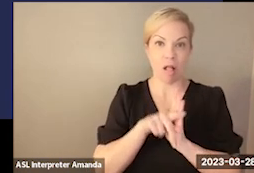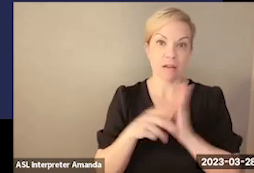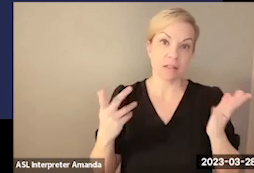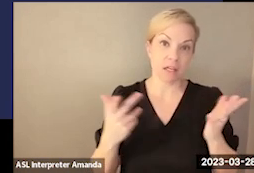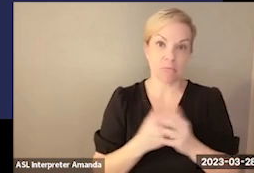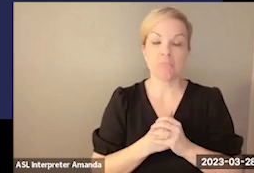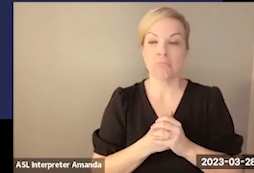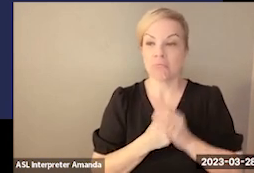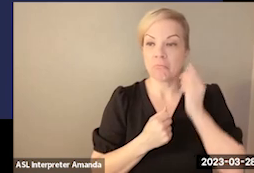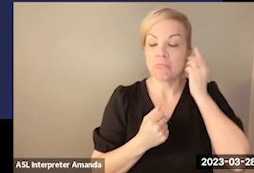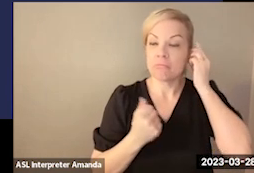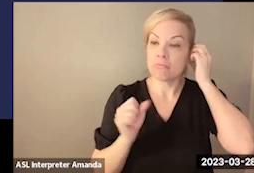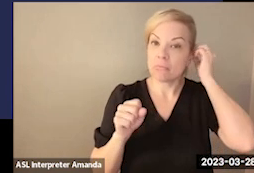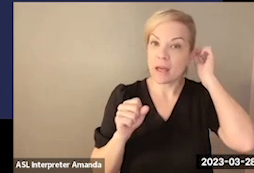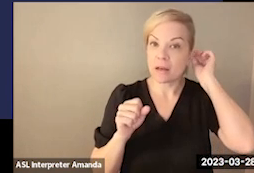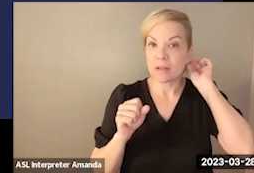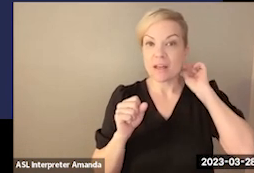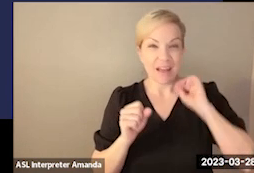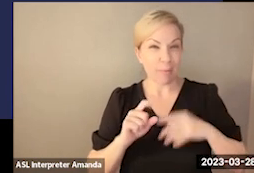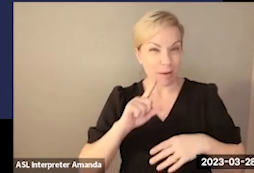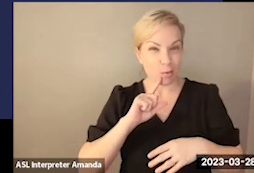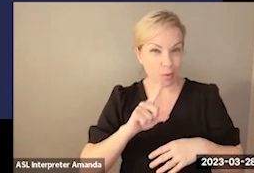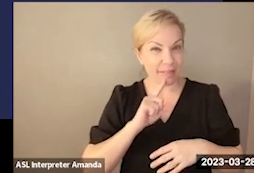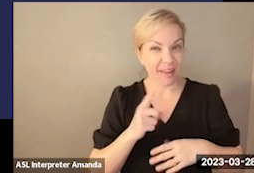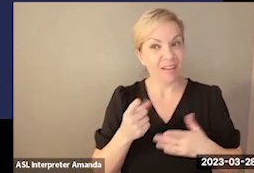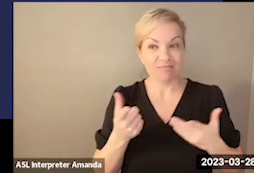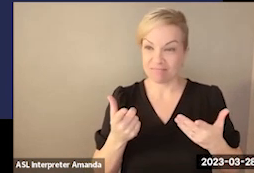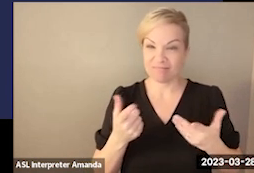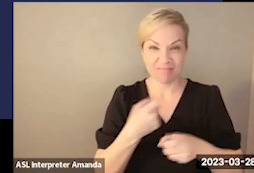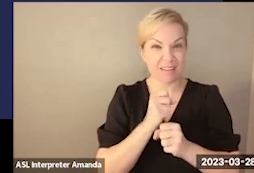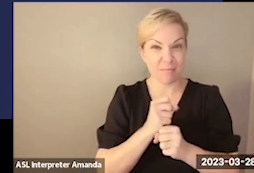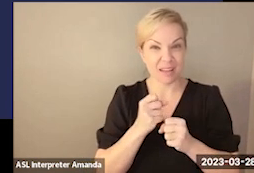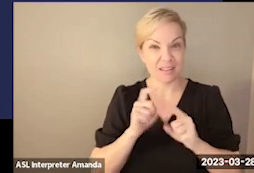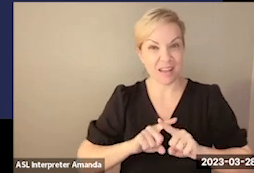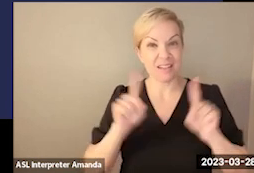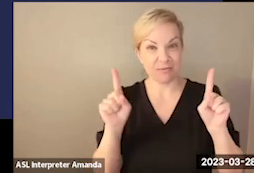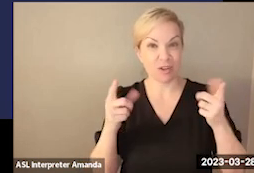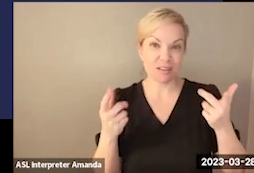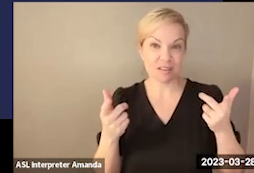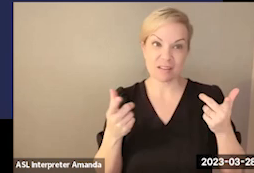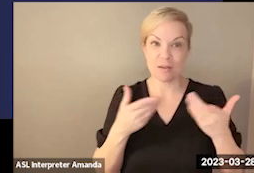Debbie Stine, Science & Technology Policy Academy: because it's. But it really does, you know, make a difference what it is that you're you're focused on.